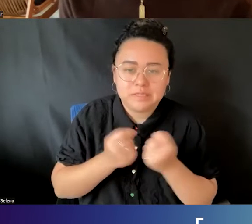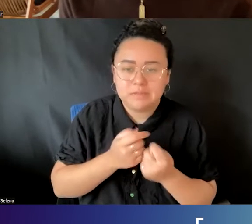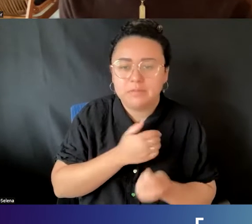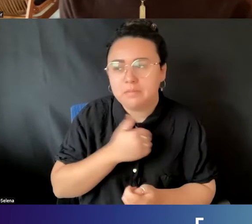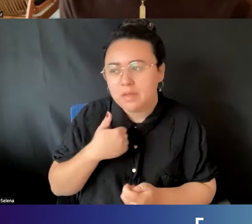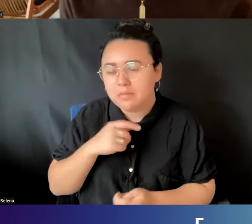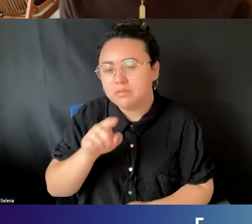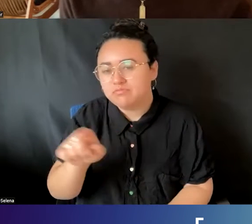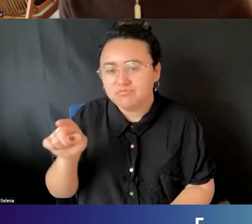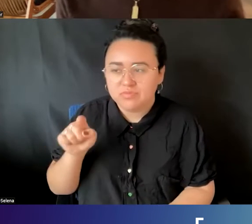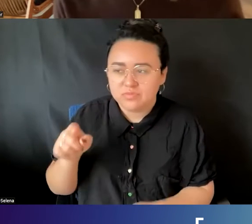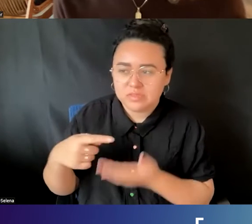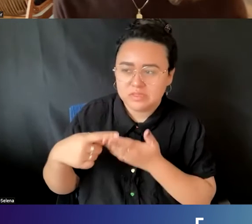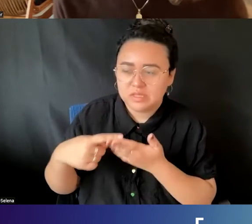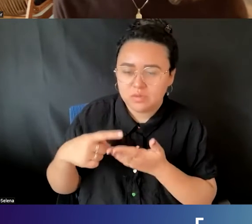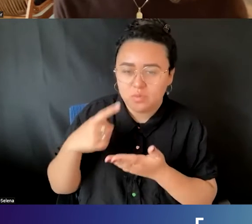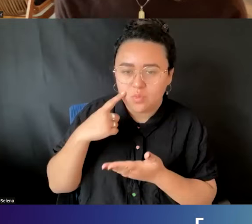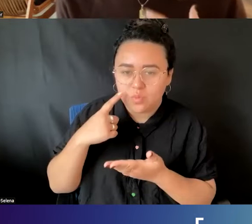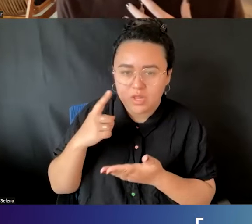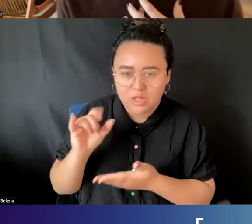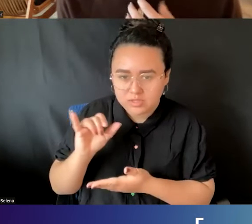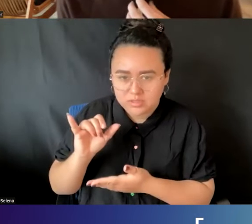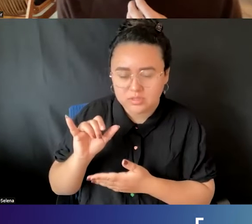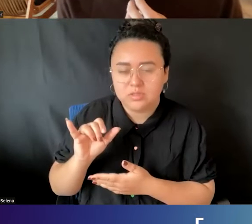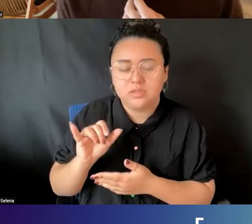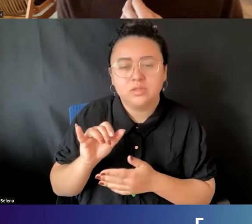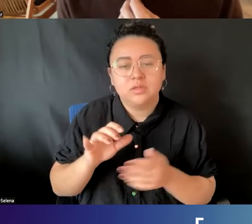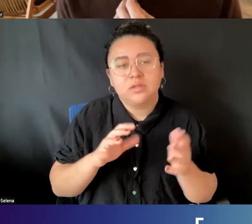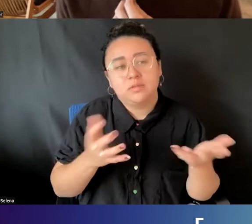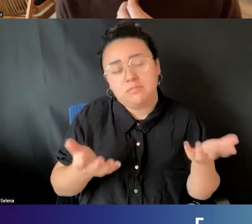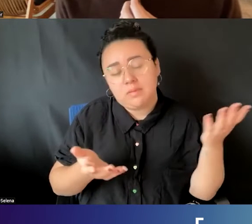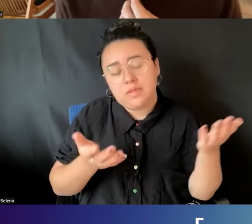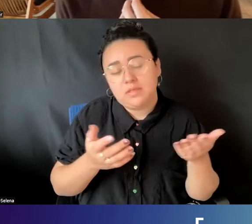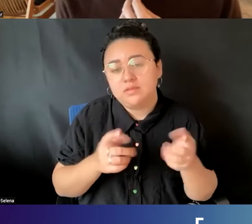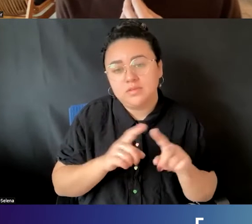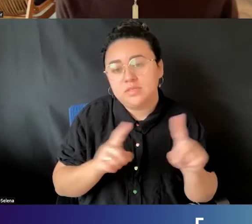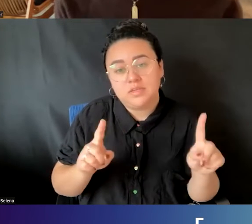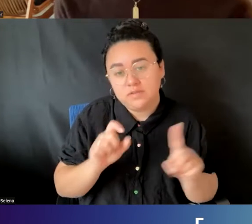you know, because there's a world where we on a might have said, okay, look, I you know, if we don't